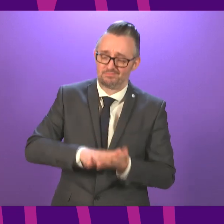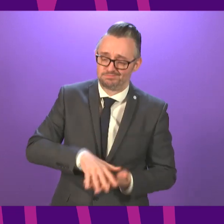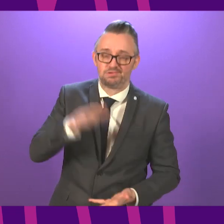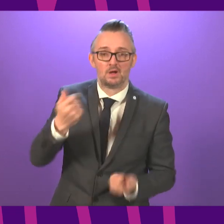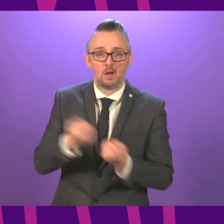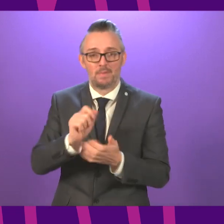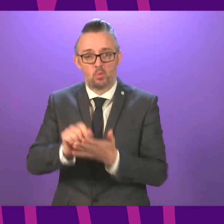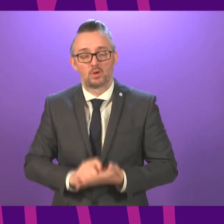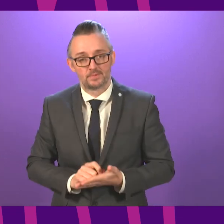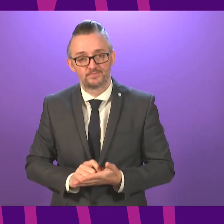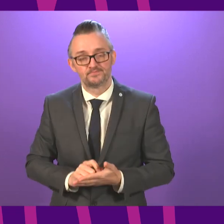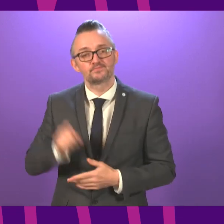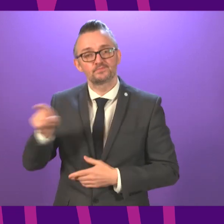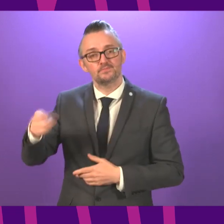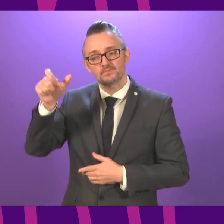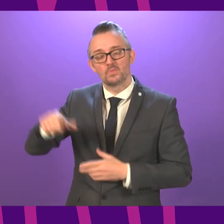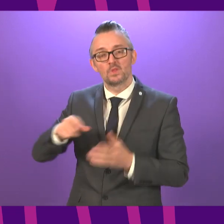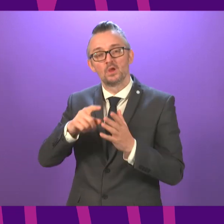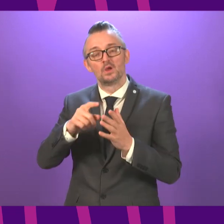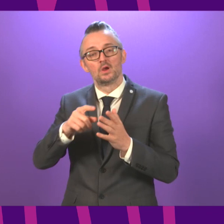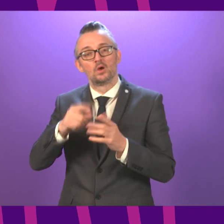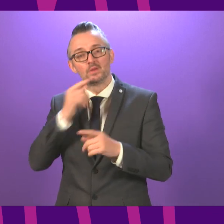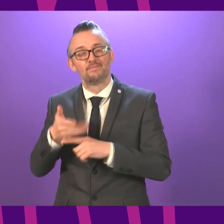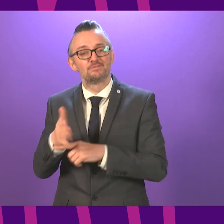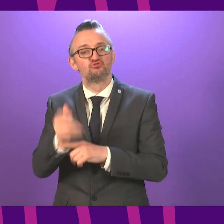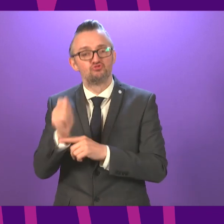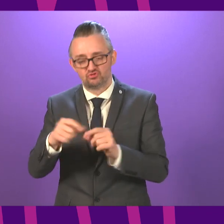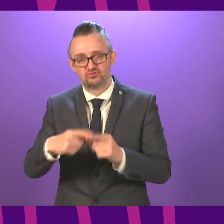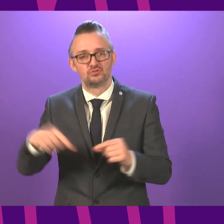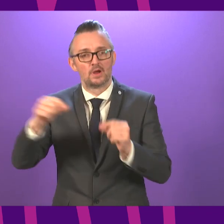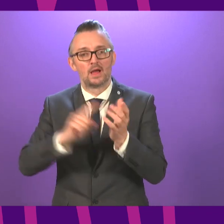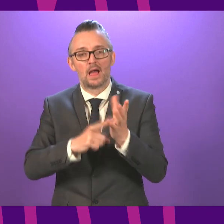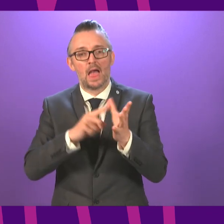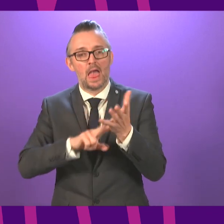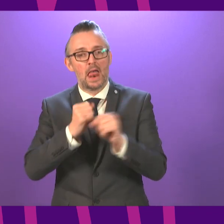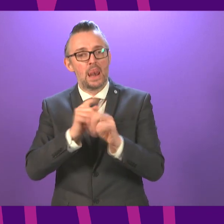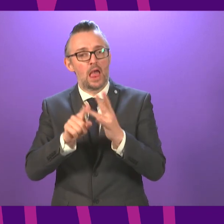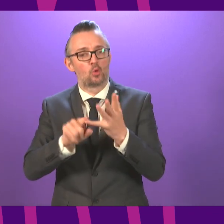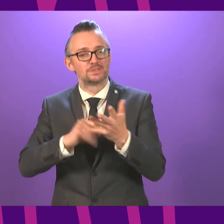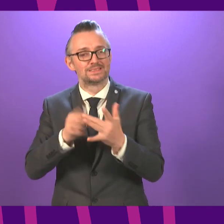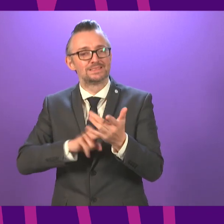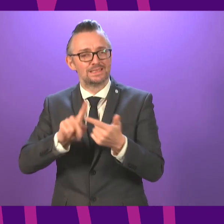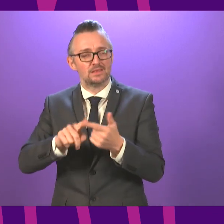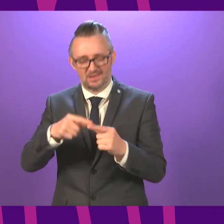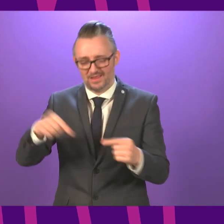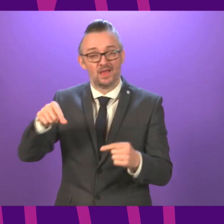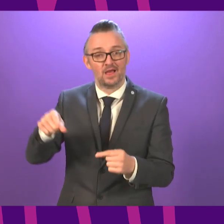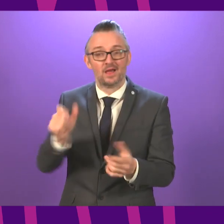Lochfyne Langoustines, and his illustrating of that recently by demonstrating on Twitter the amount of paper that he is going to have to deal with.